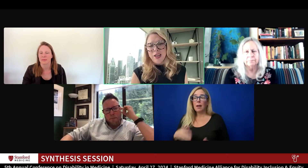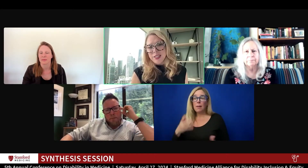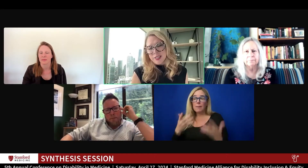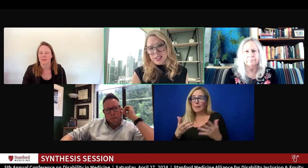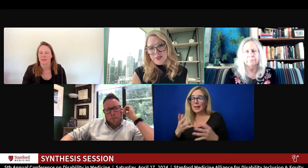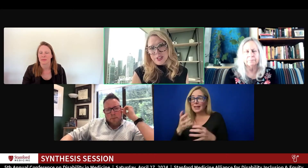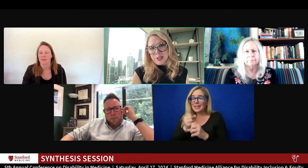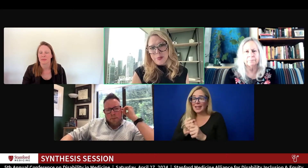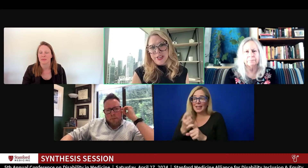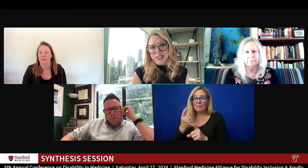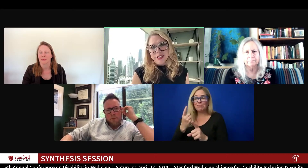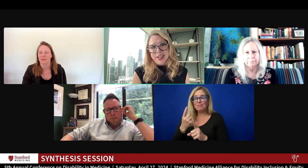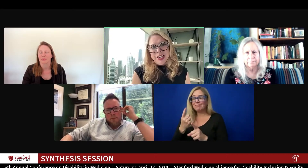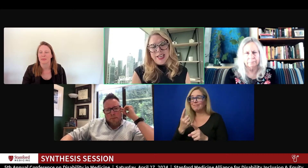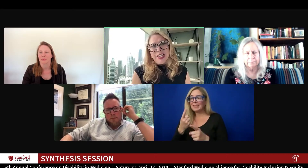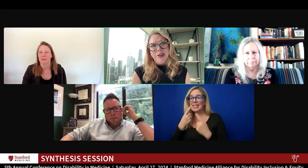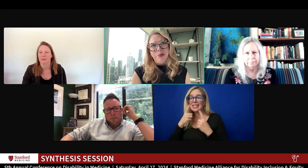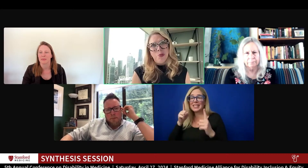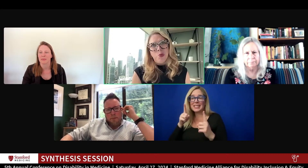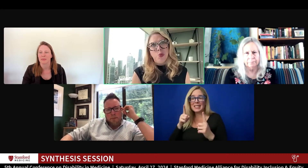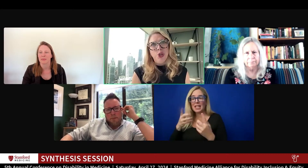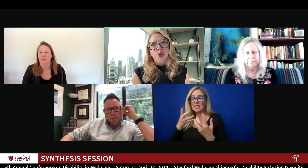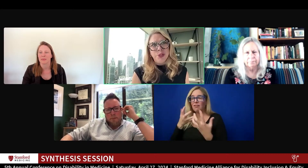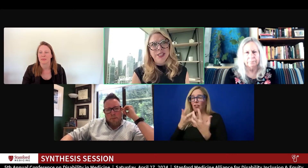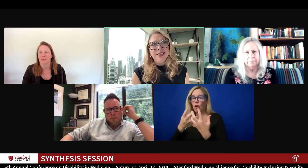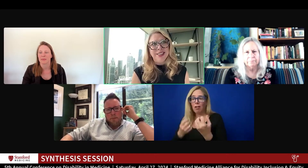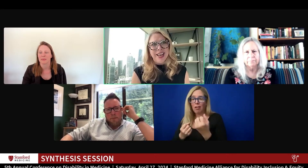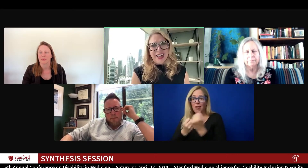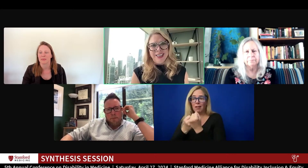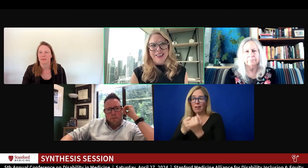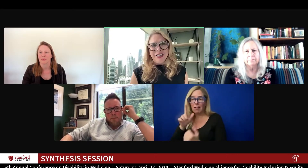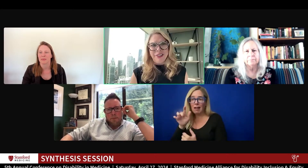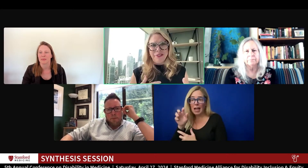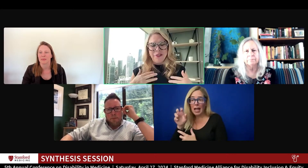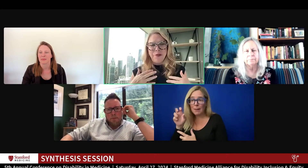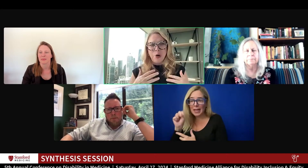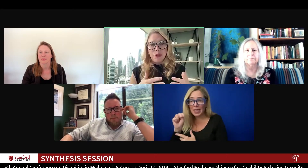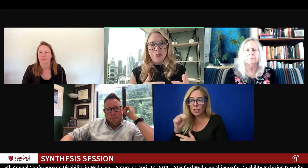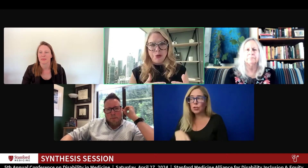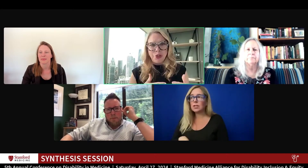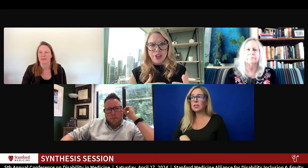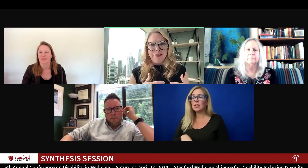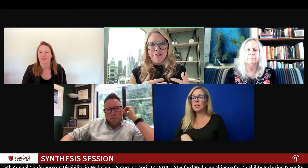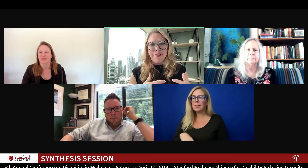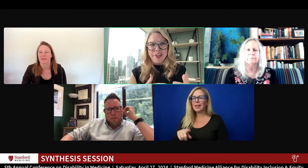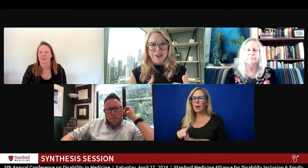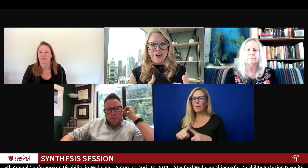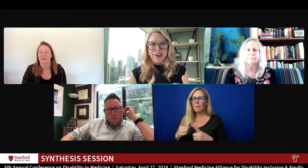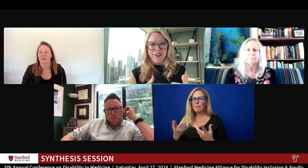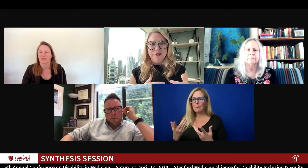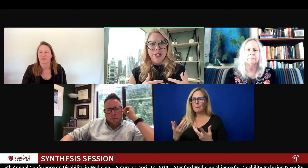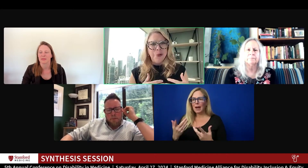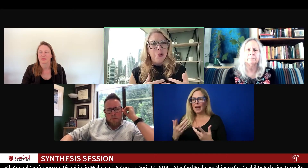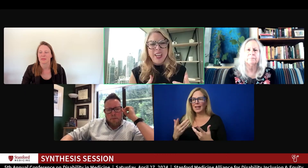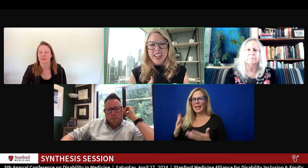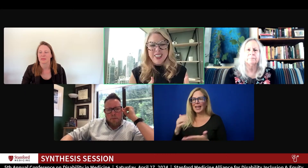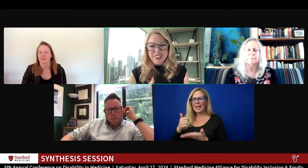had a successful experience, it reduces that kind of forward motion fear of, we can't do